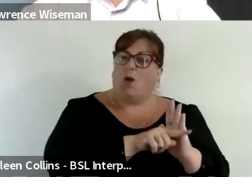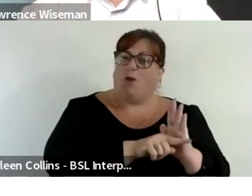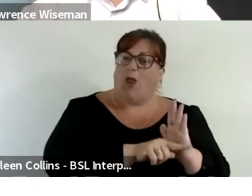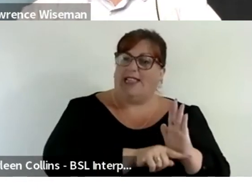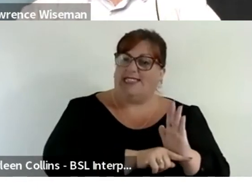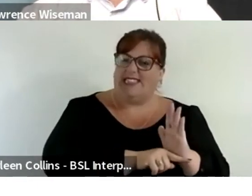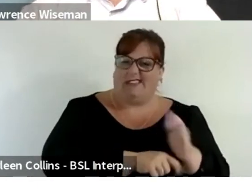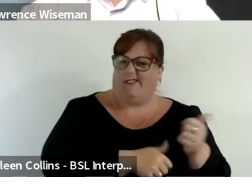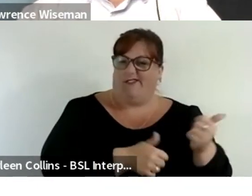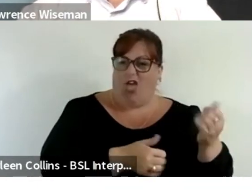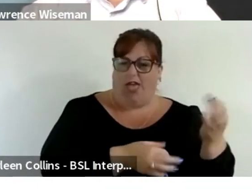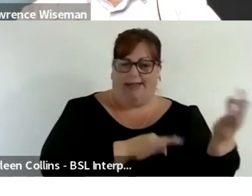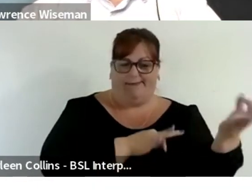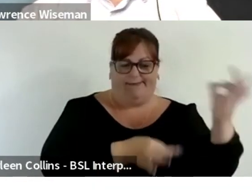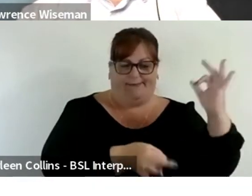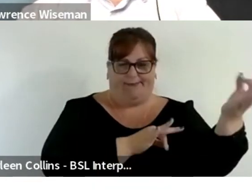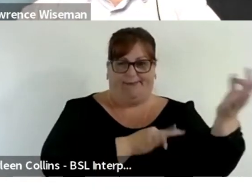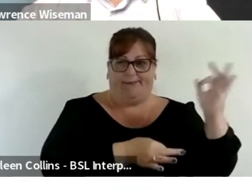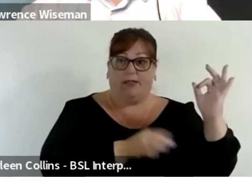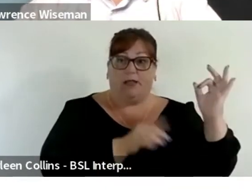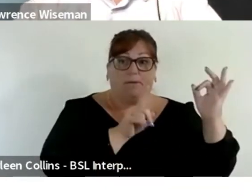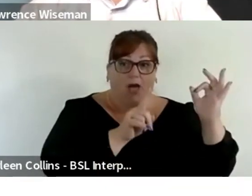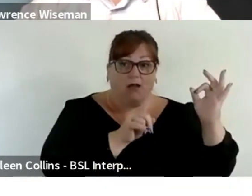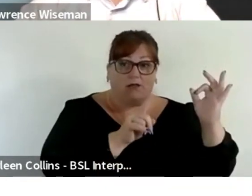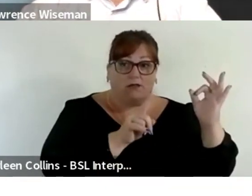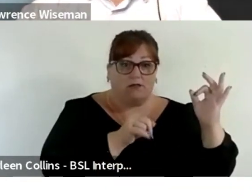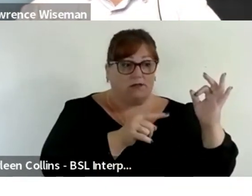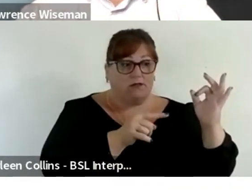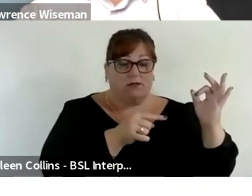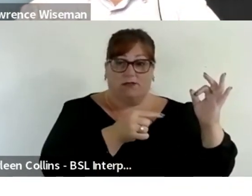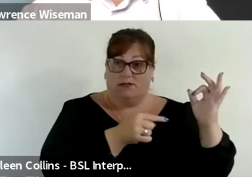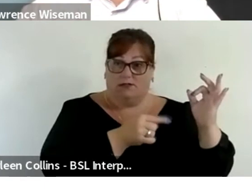Is that your colleagues and the people you work for just, kind of, accept